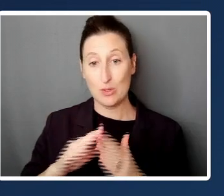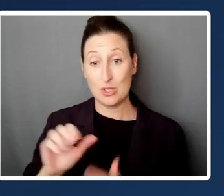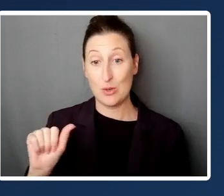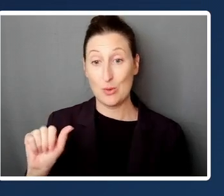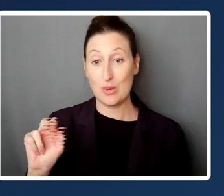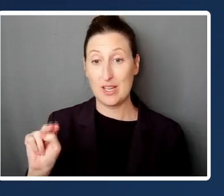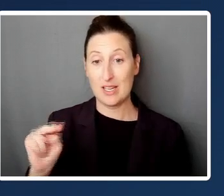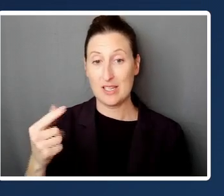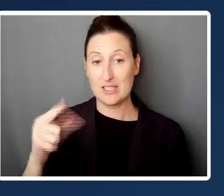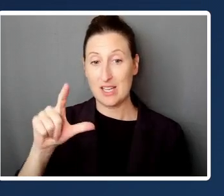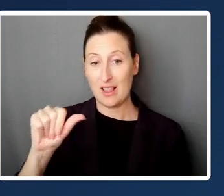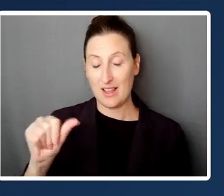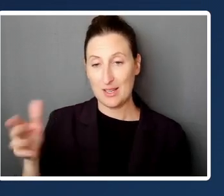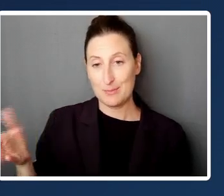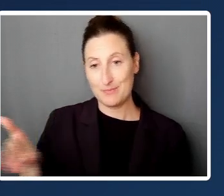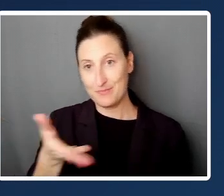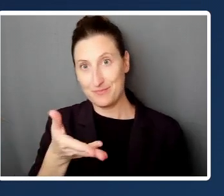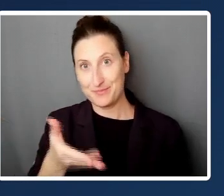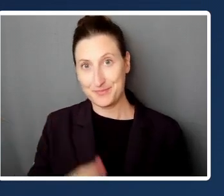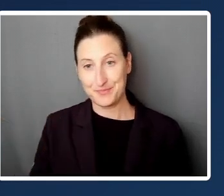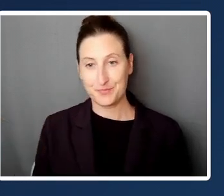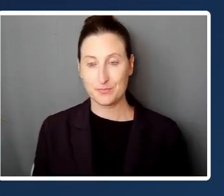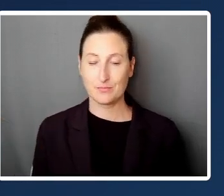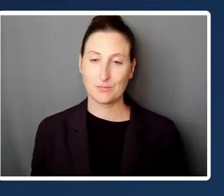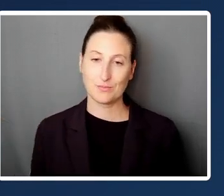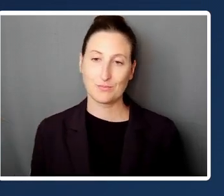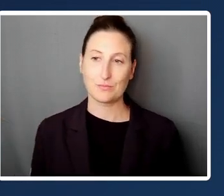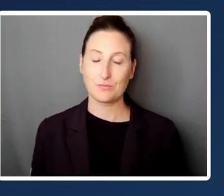Angela Barrera: Thanks, Kim. So, I live in a small rural town